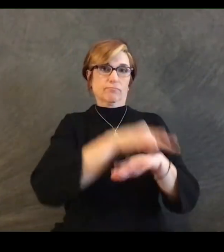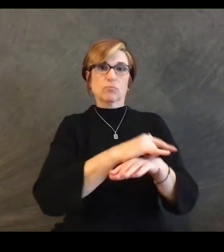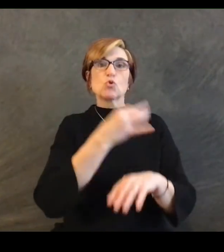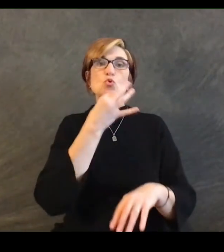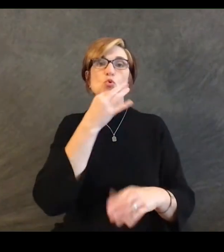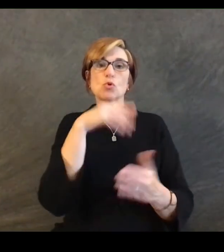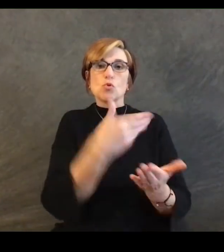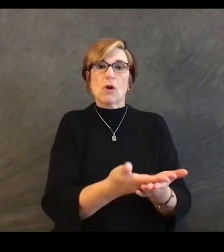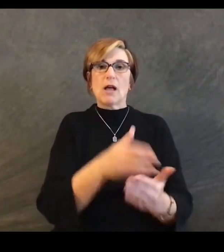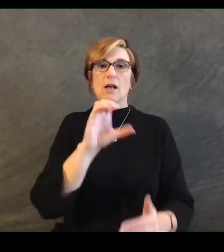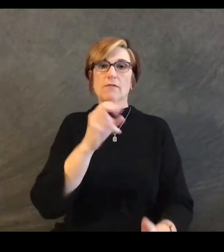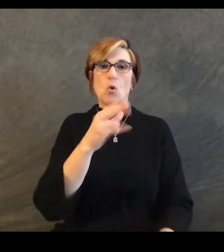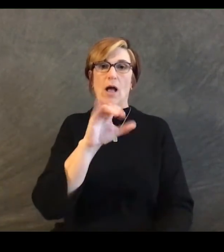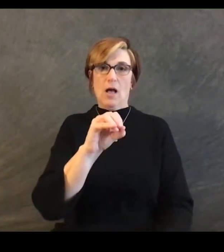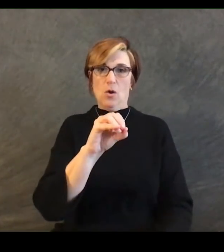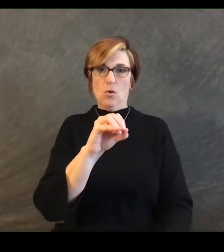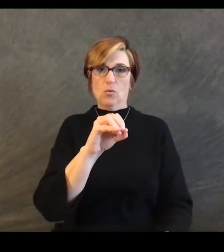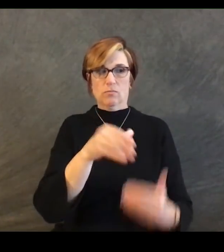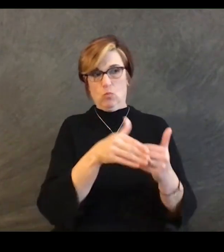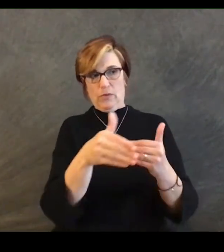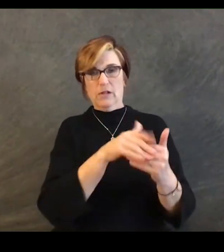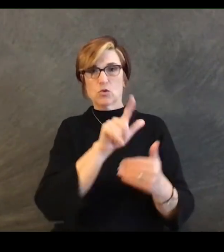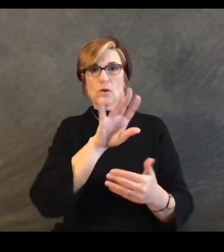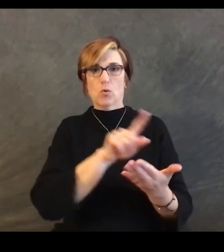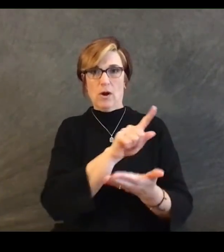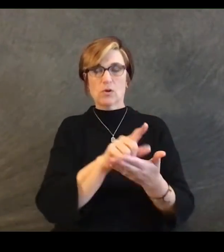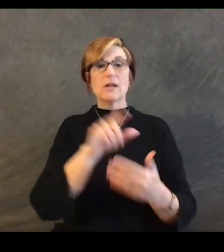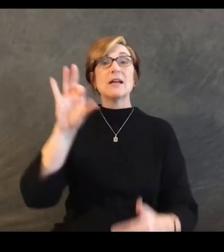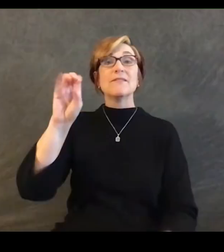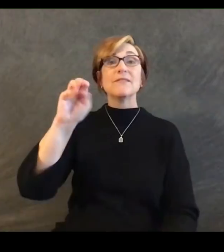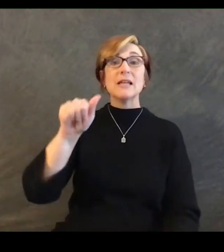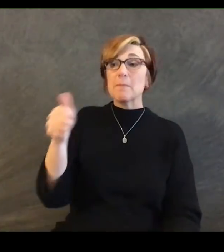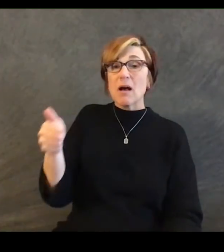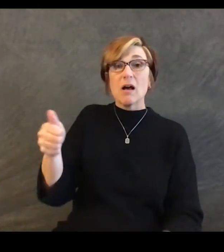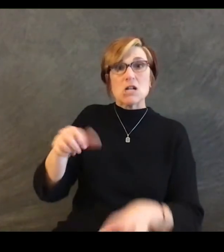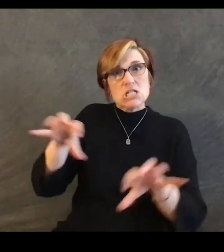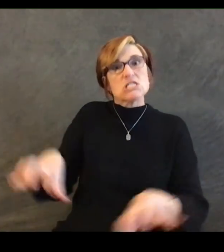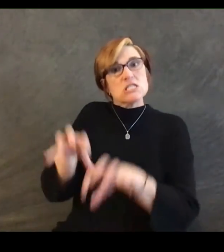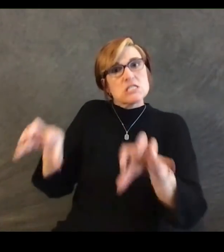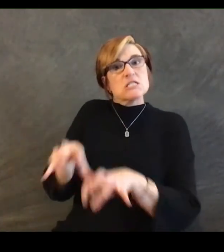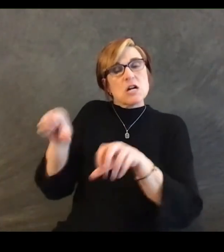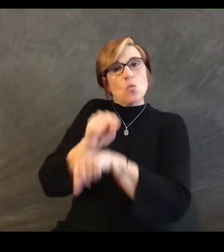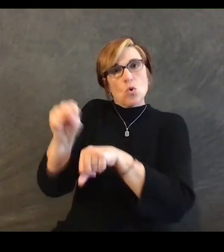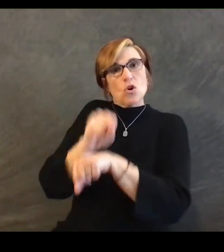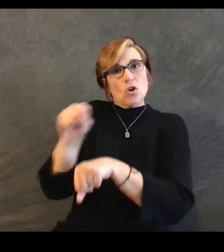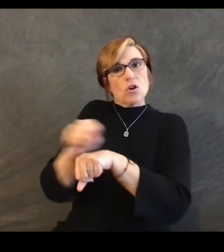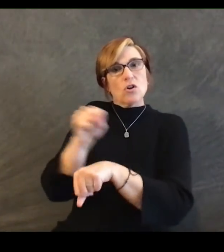next 24 hours FEMA is literally working and contracting around the war